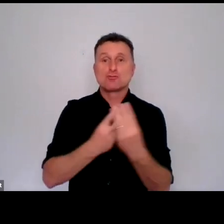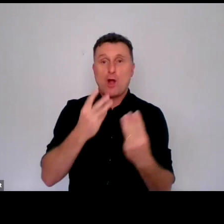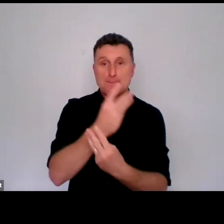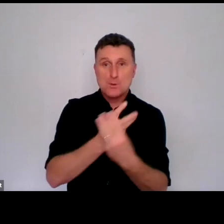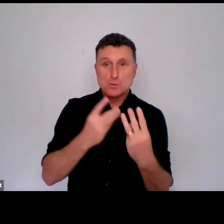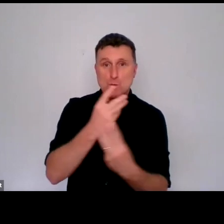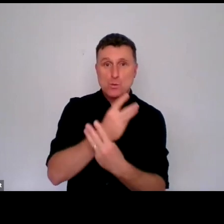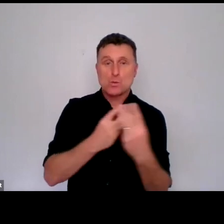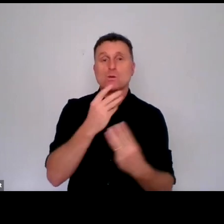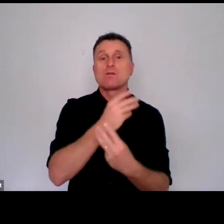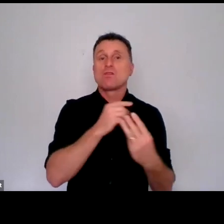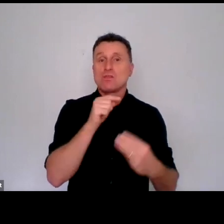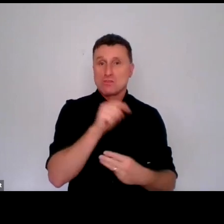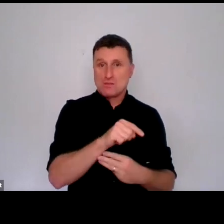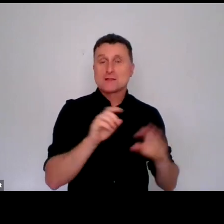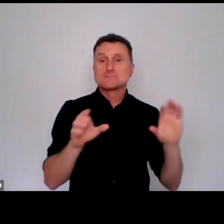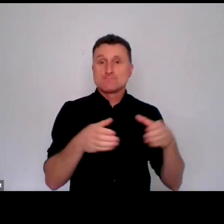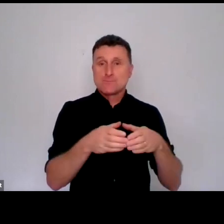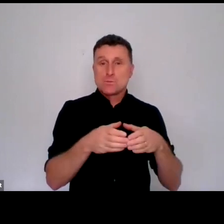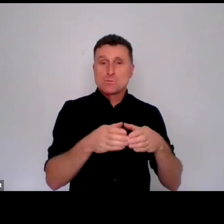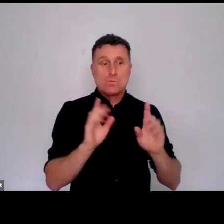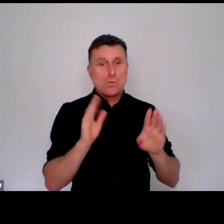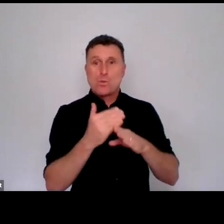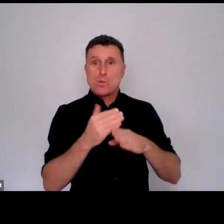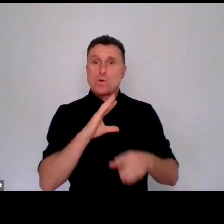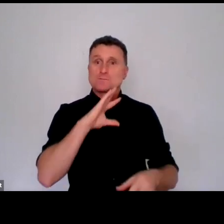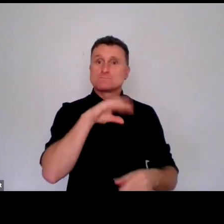And it’s really important that we take our obligations